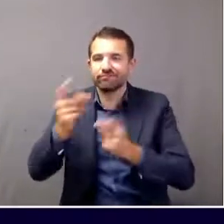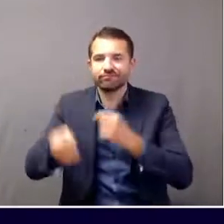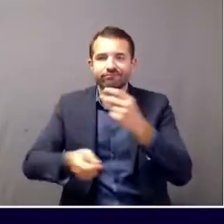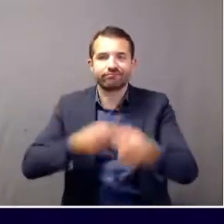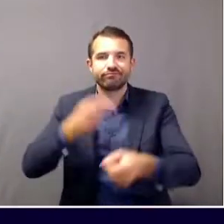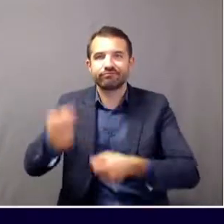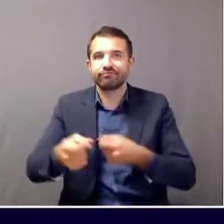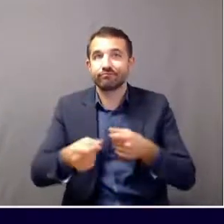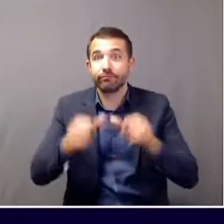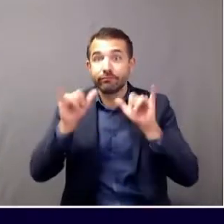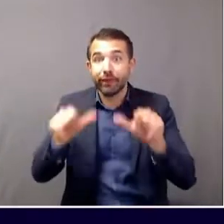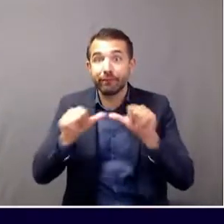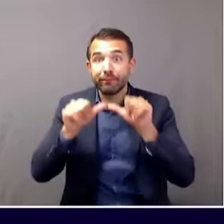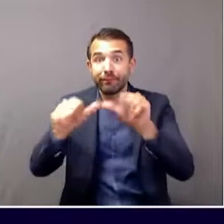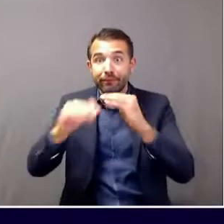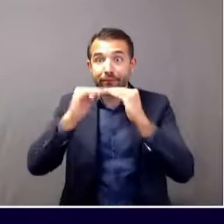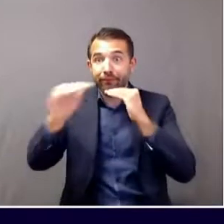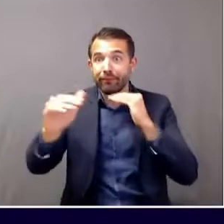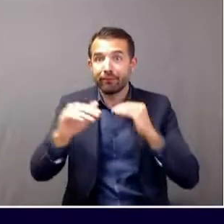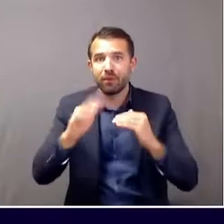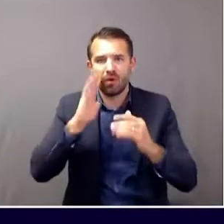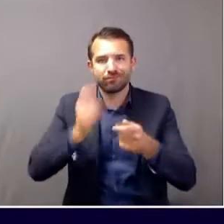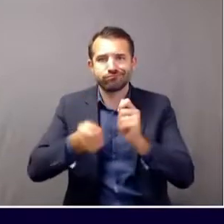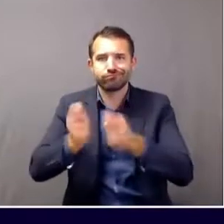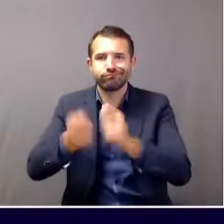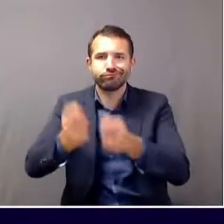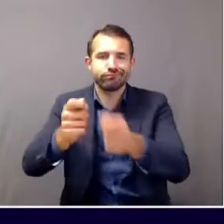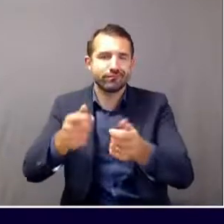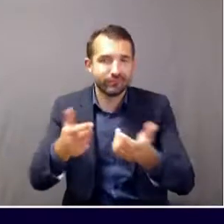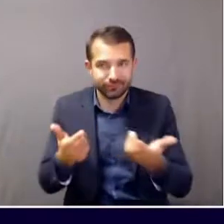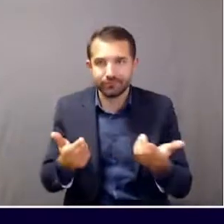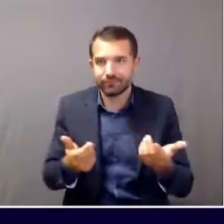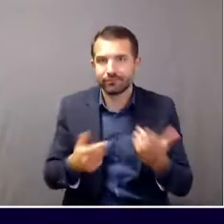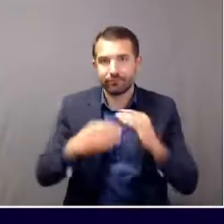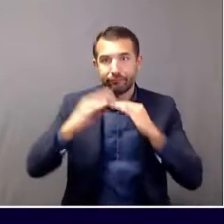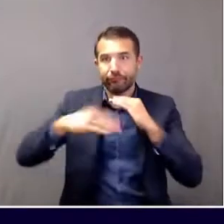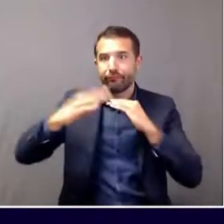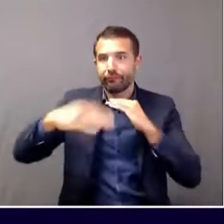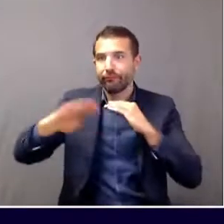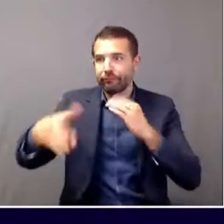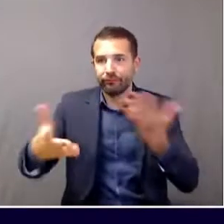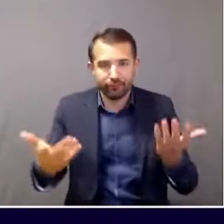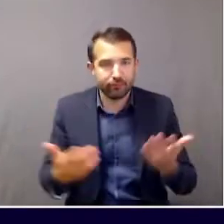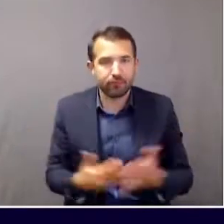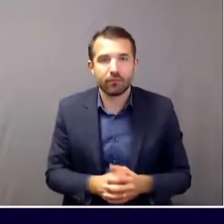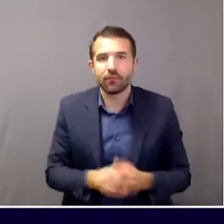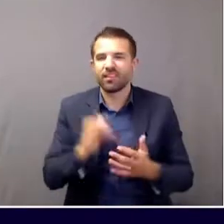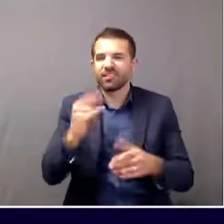an will change because that's